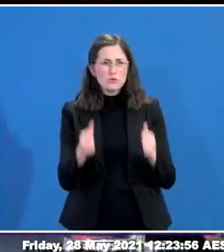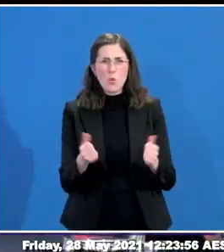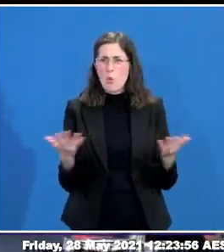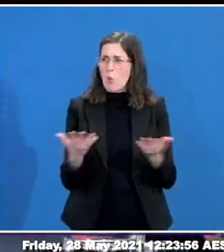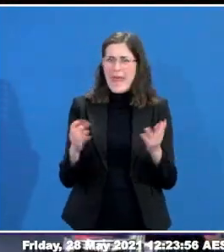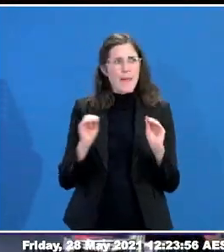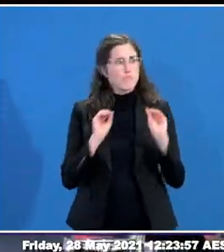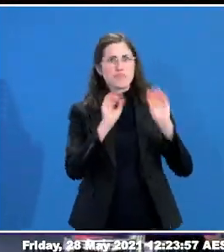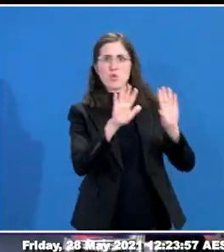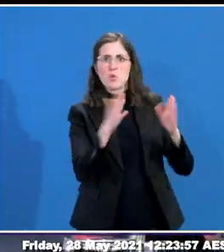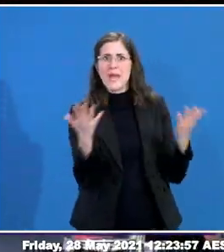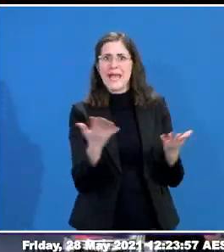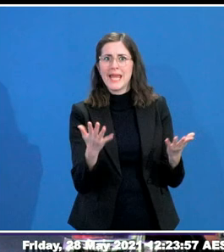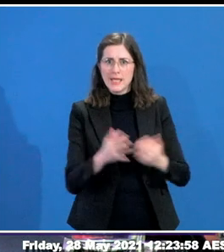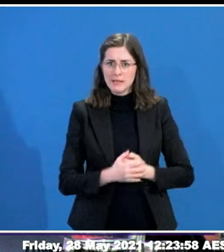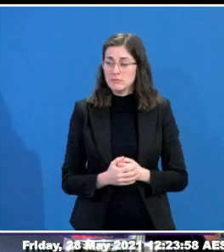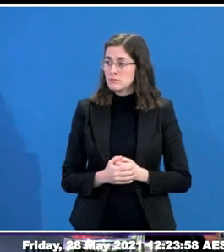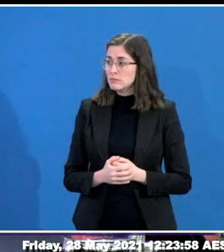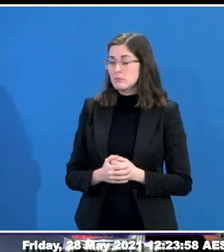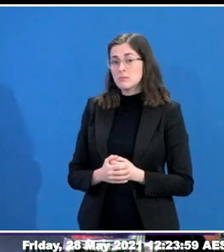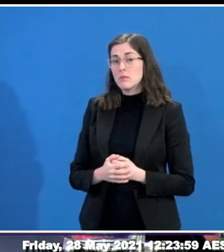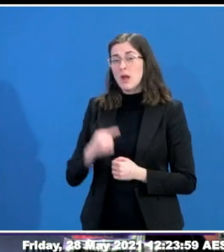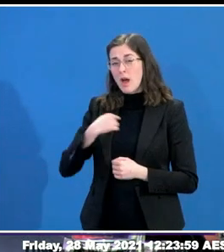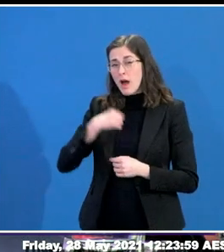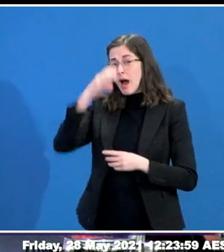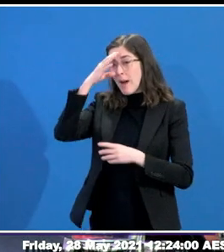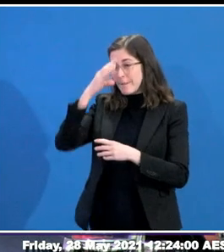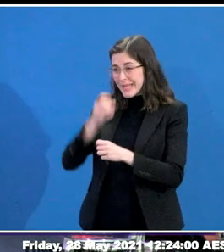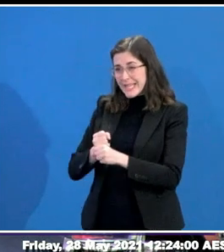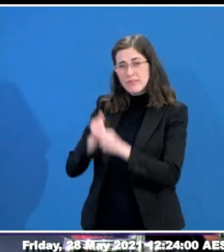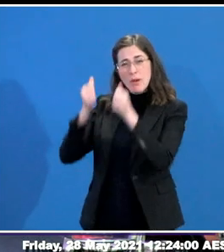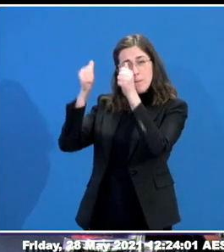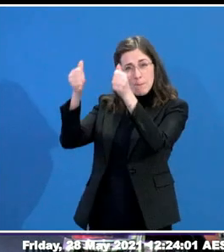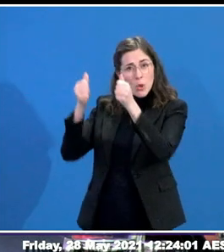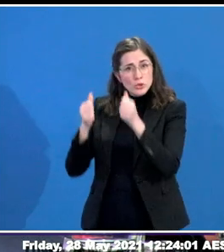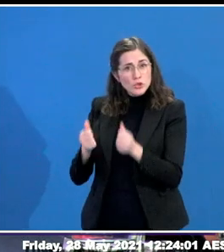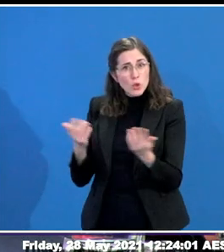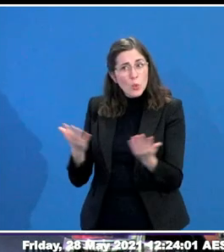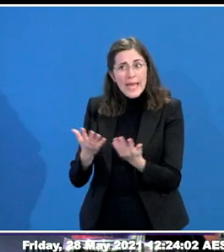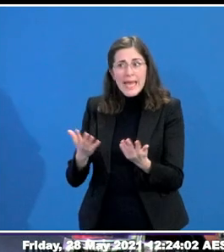This poster is available, to my knowledge, in every single house